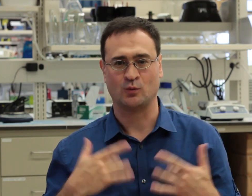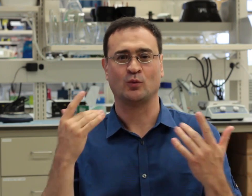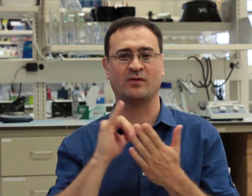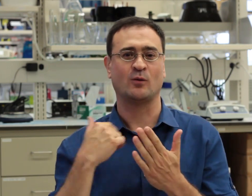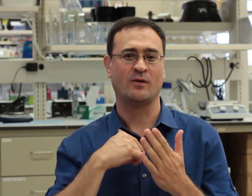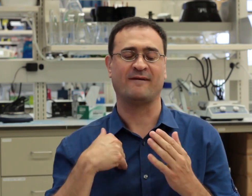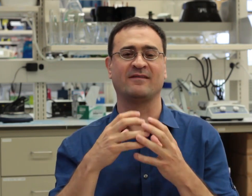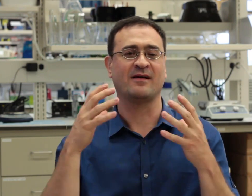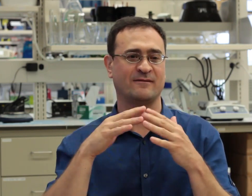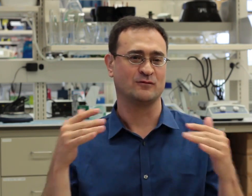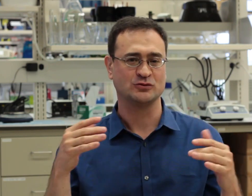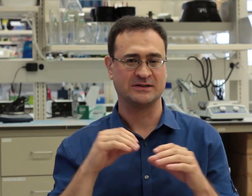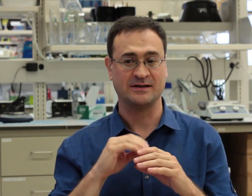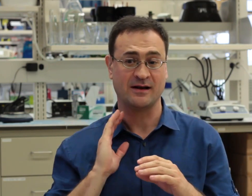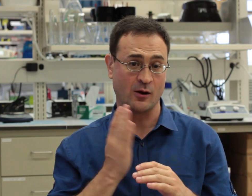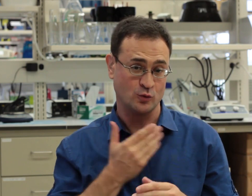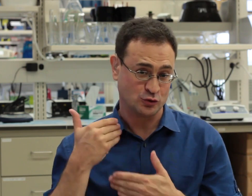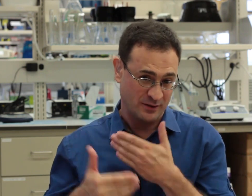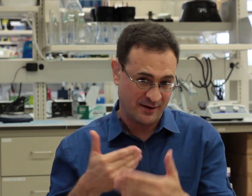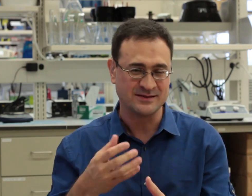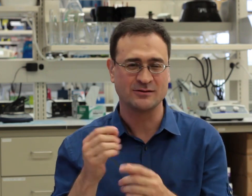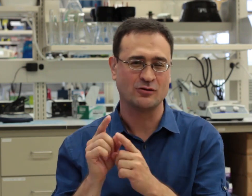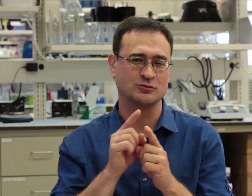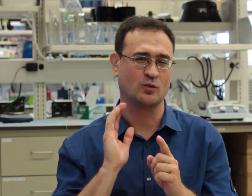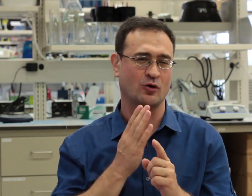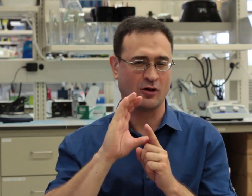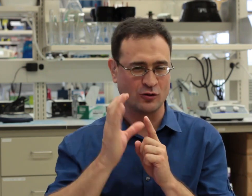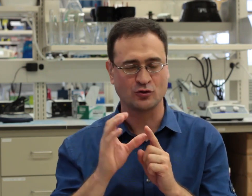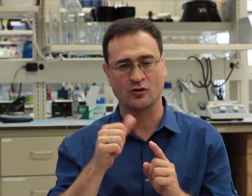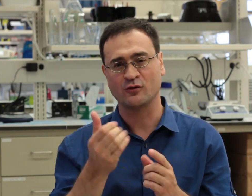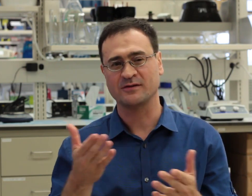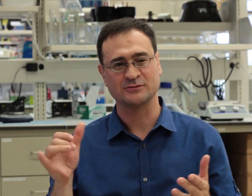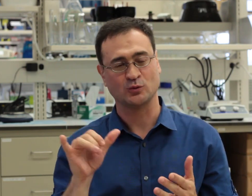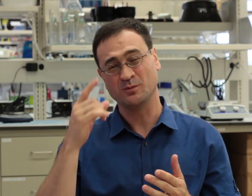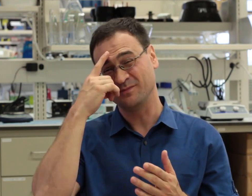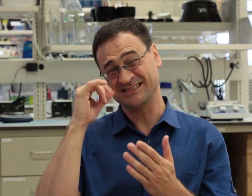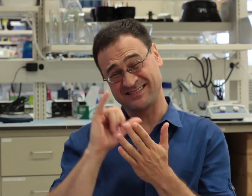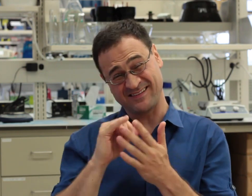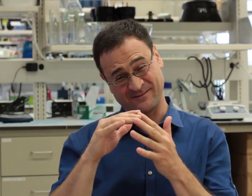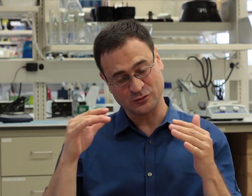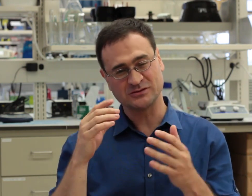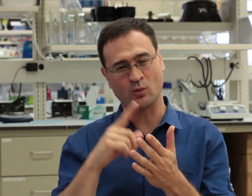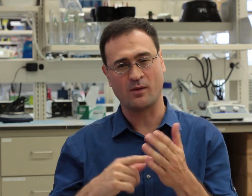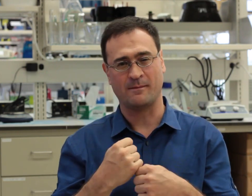and care more about the diversity that we have. That we have diversity in genetics. And cultural diversity, as well.